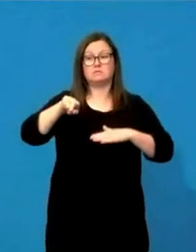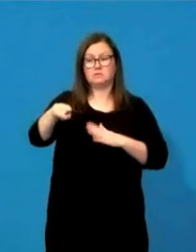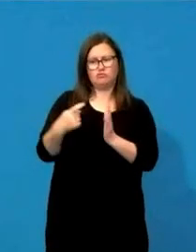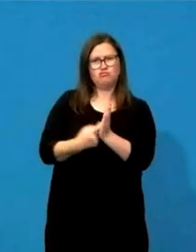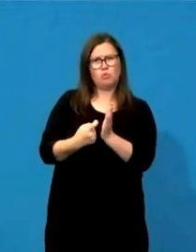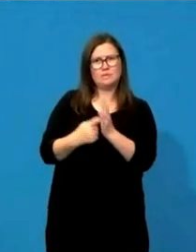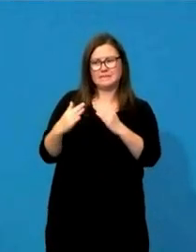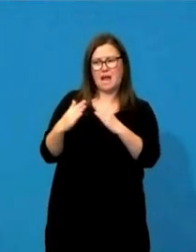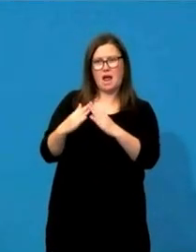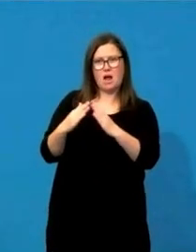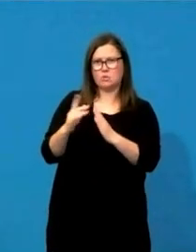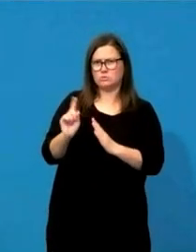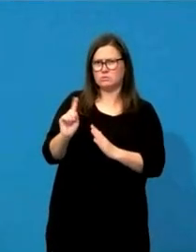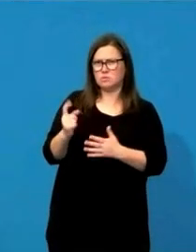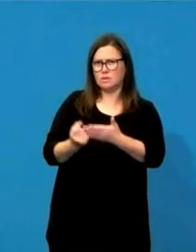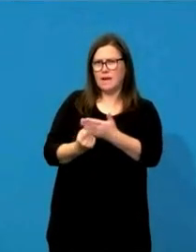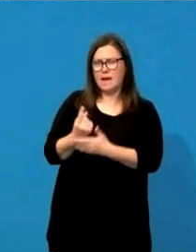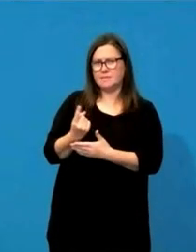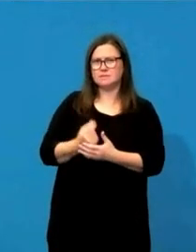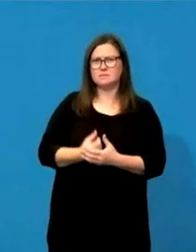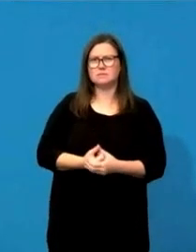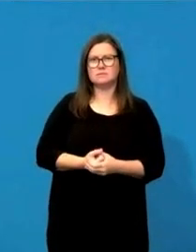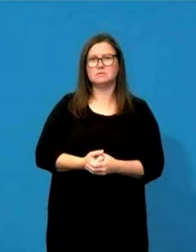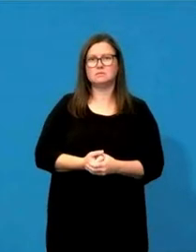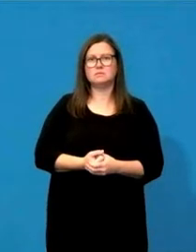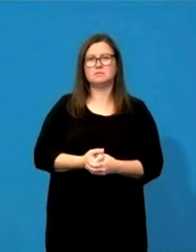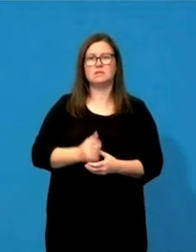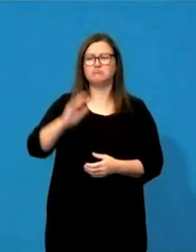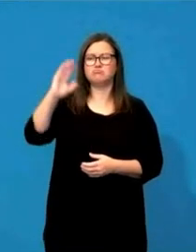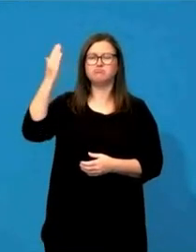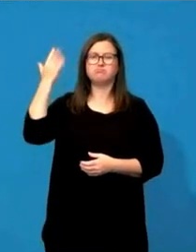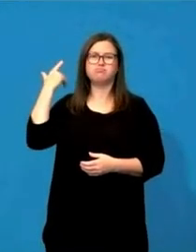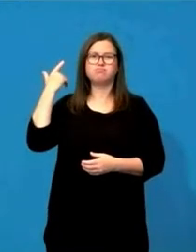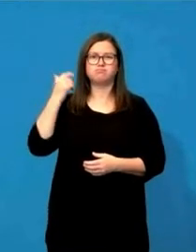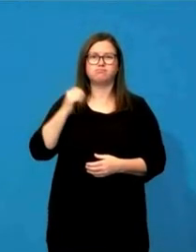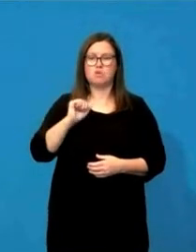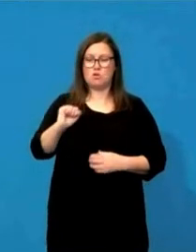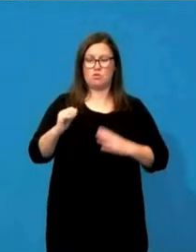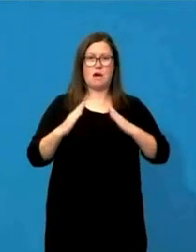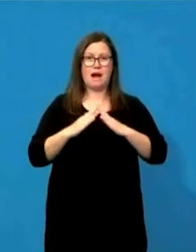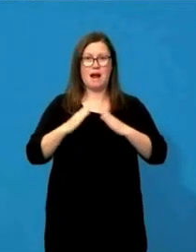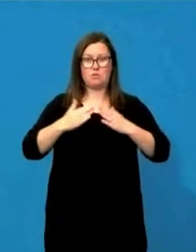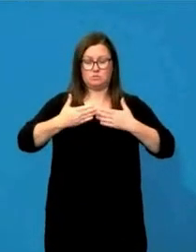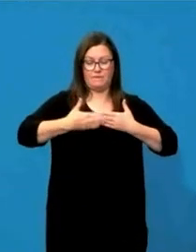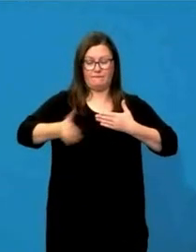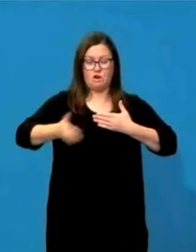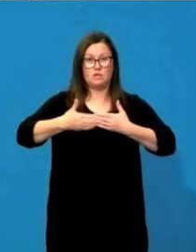So one year the floodwaters came right up to her front door. So, she had to have sandbags around her front door.